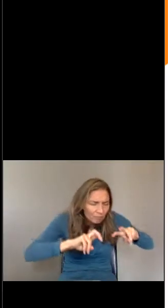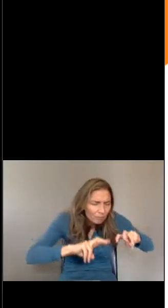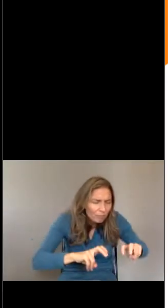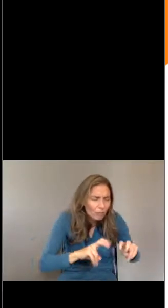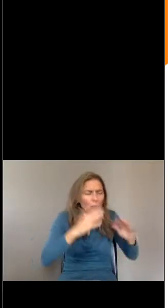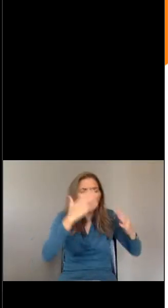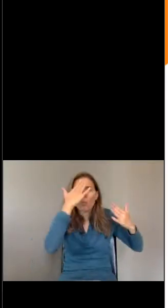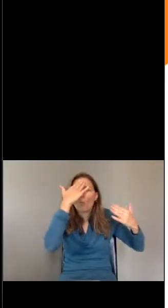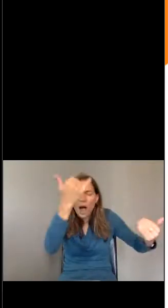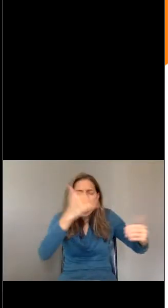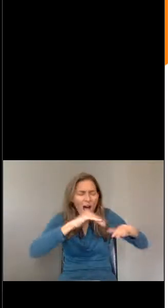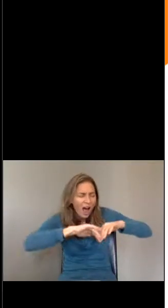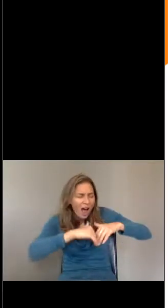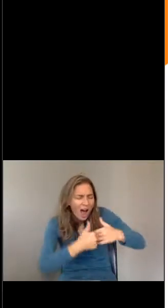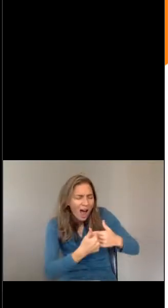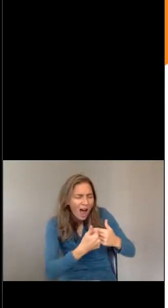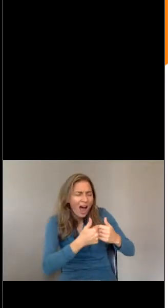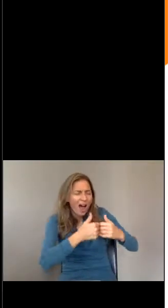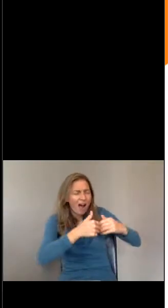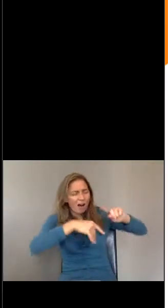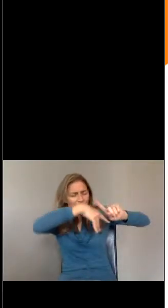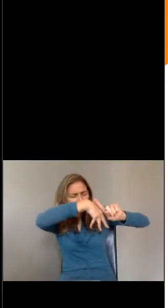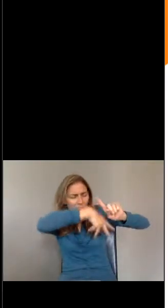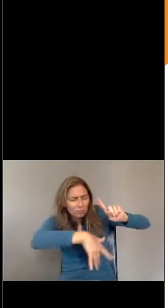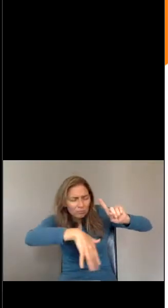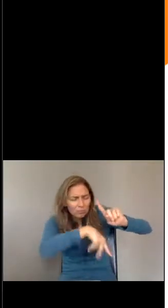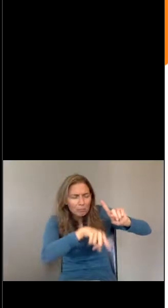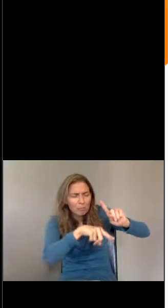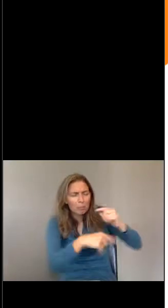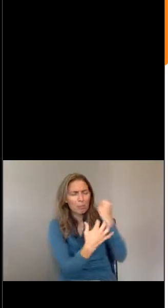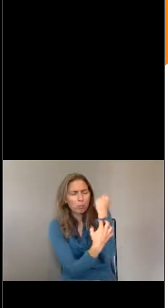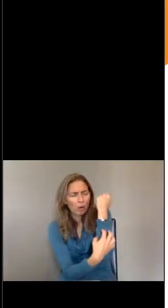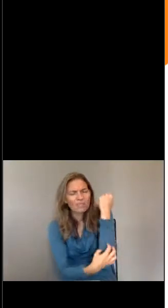but we want to make sure that these schemes make